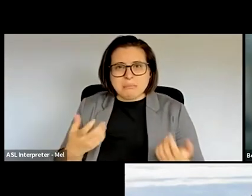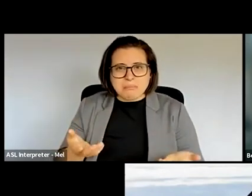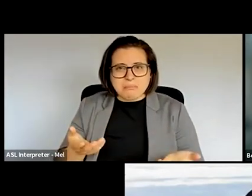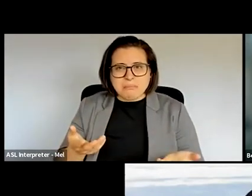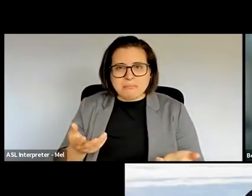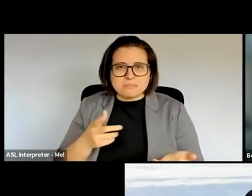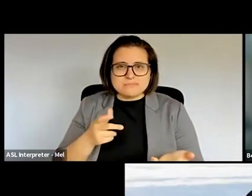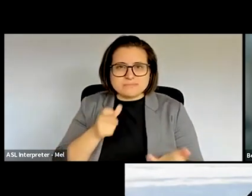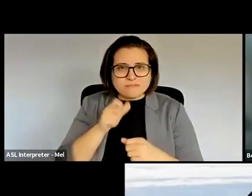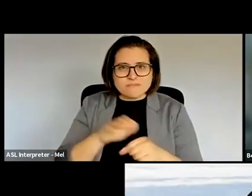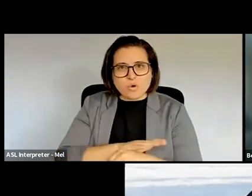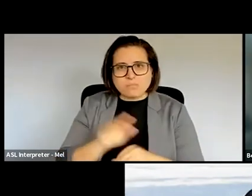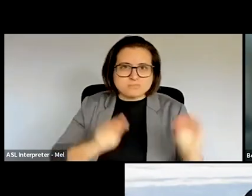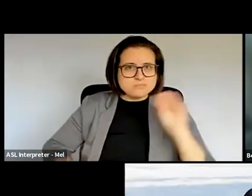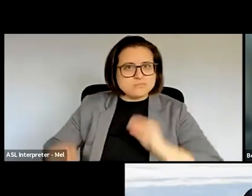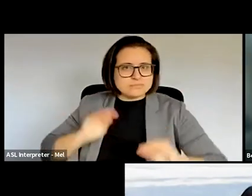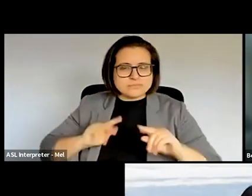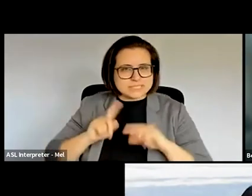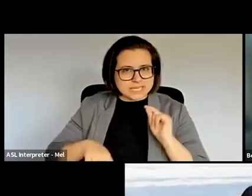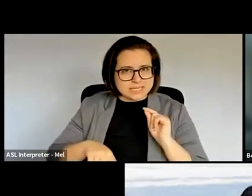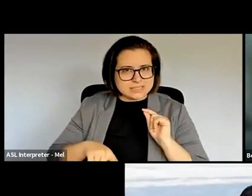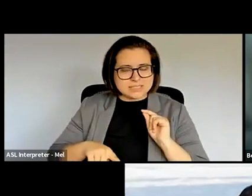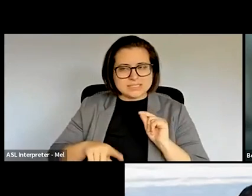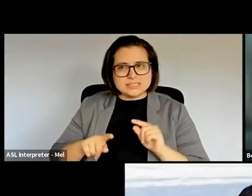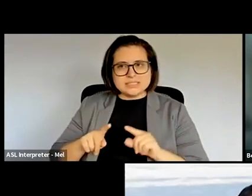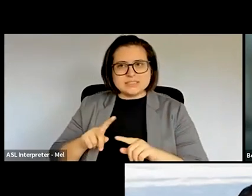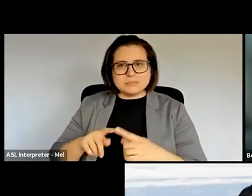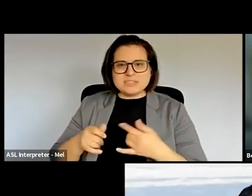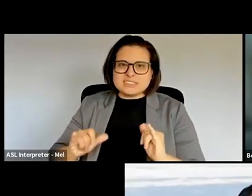range of mobility you typically do but you're gonna get you know generic search results for